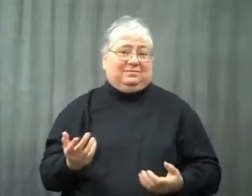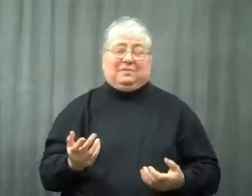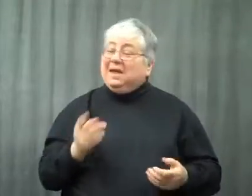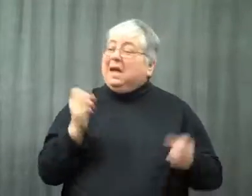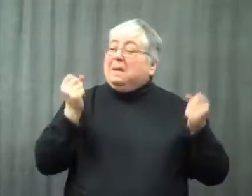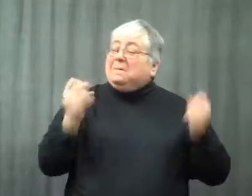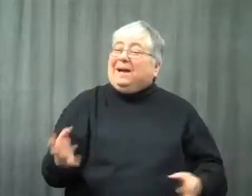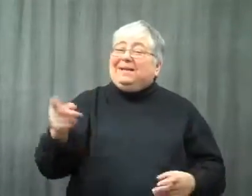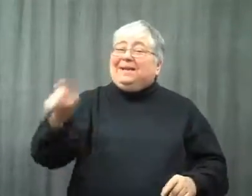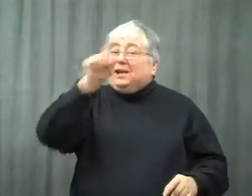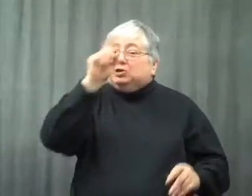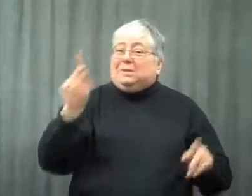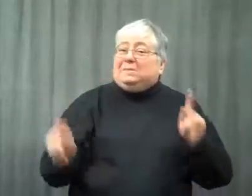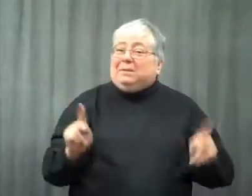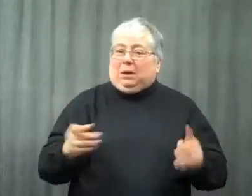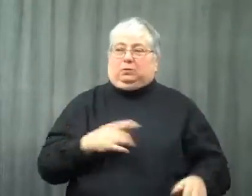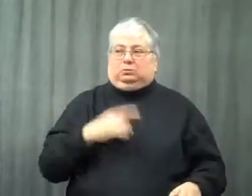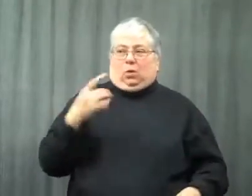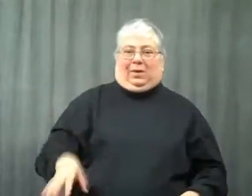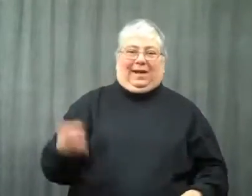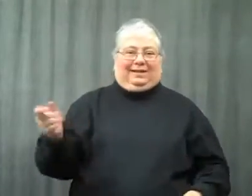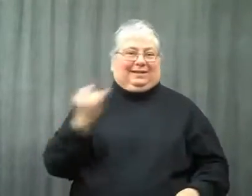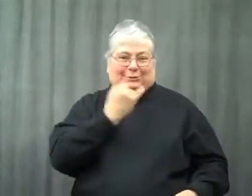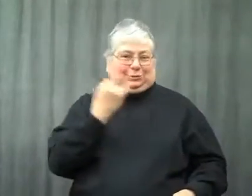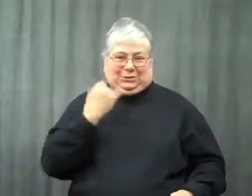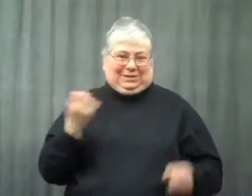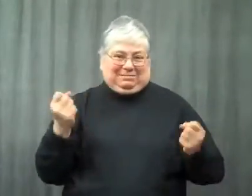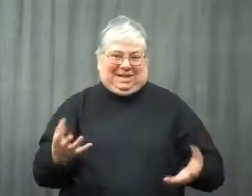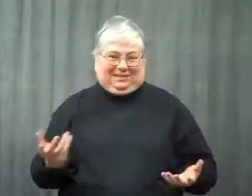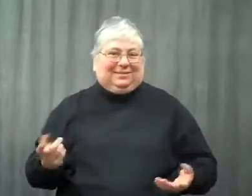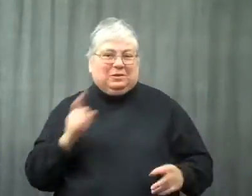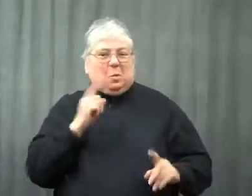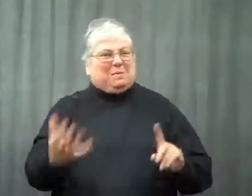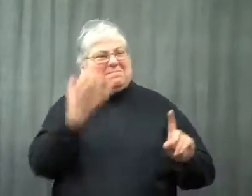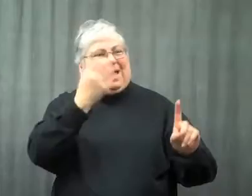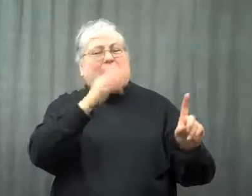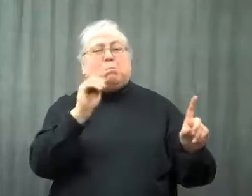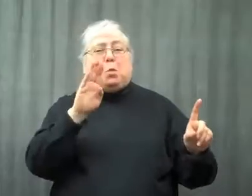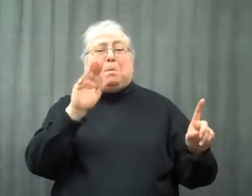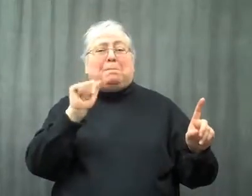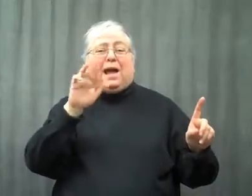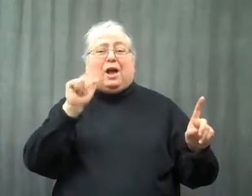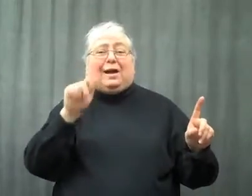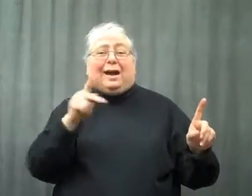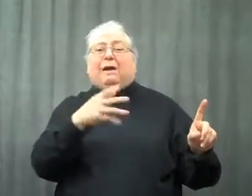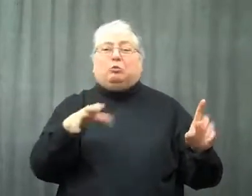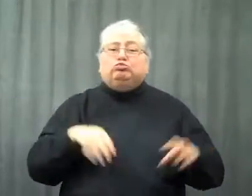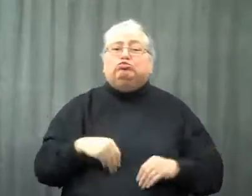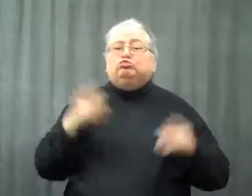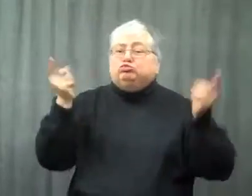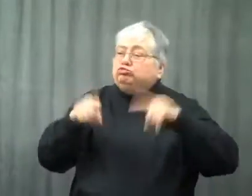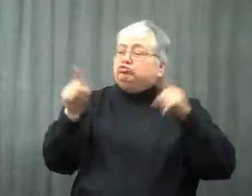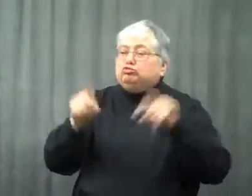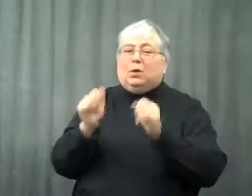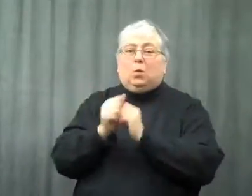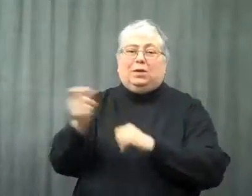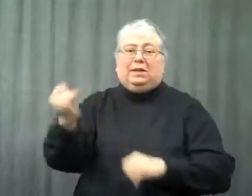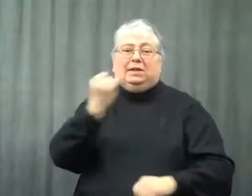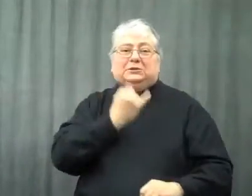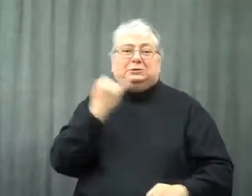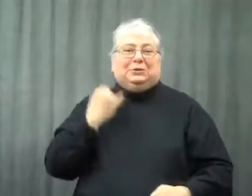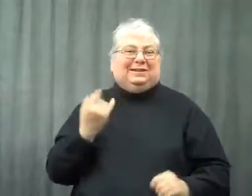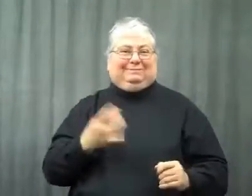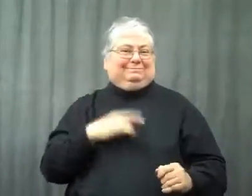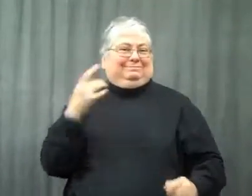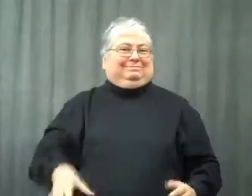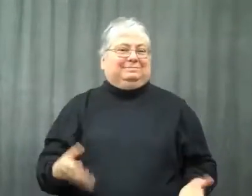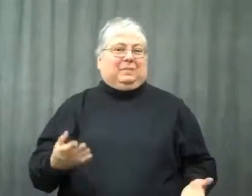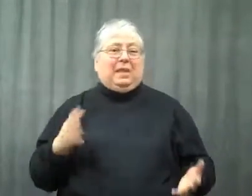Many Egyptians do not like Israel, and were angered by Mubarak's cooperation with Israel.